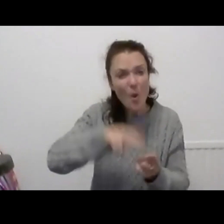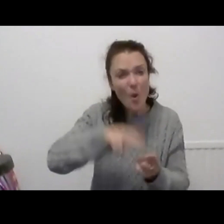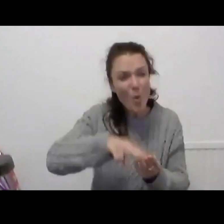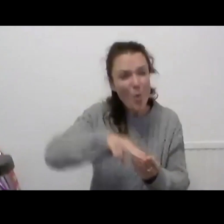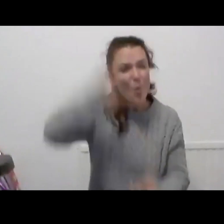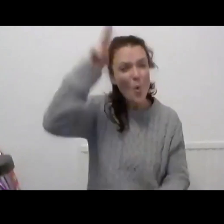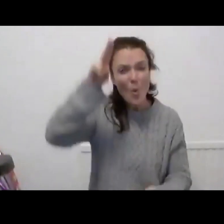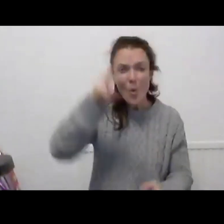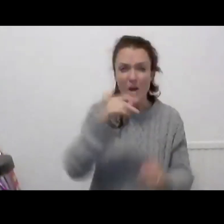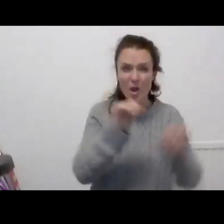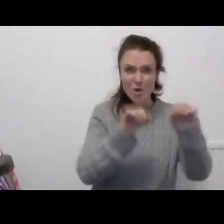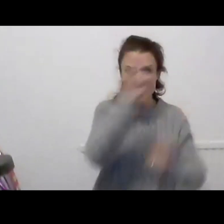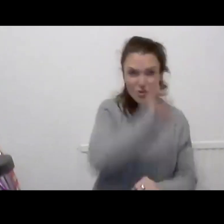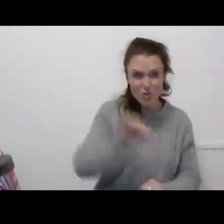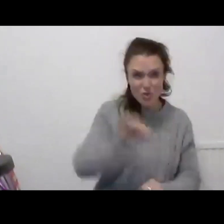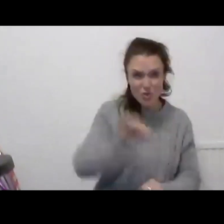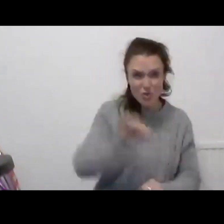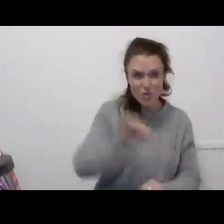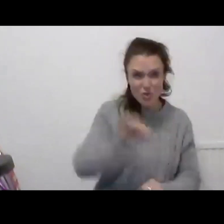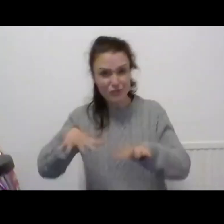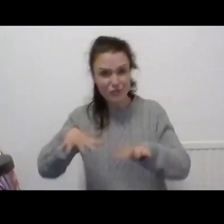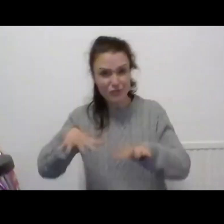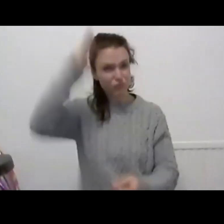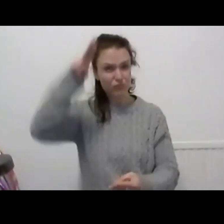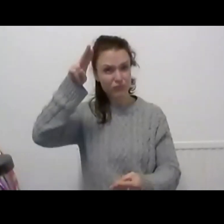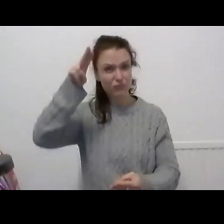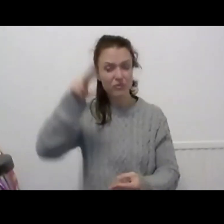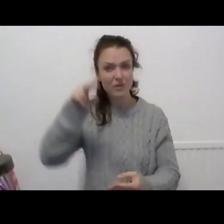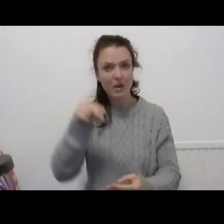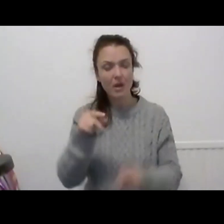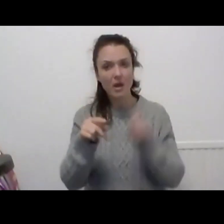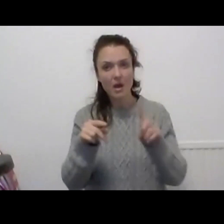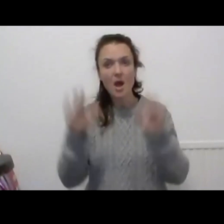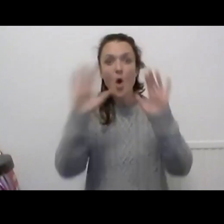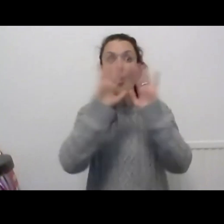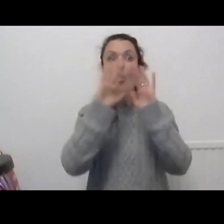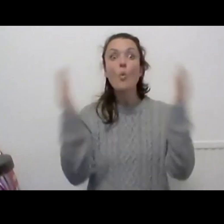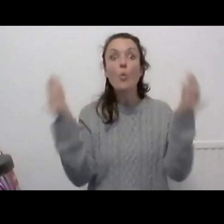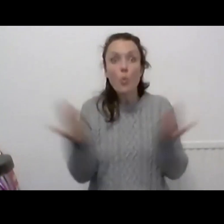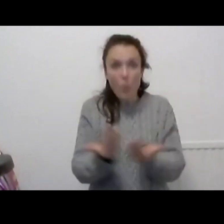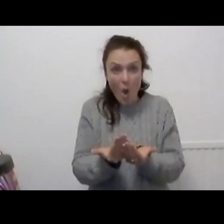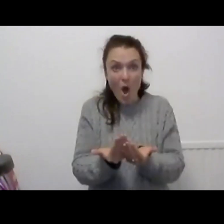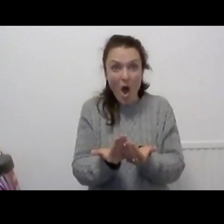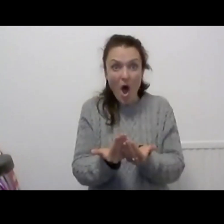And I've also just found out that the number of cases worldwide has now reached 100 million.